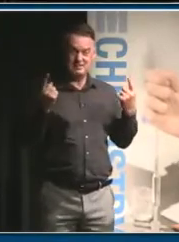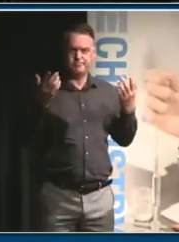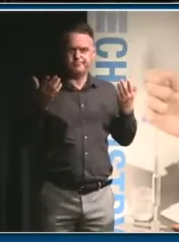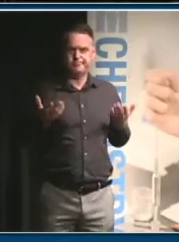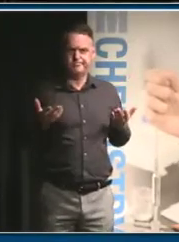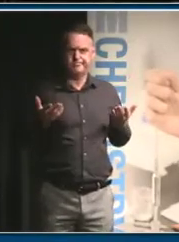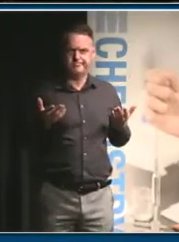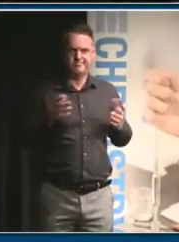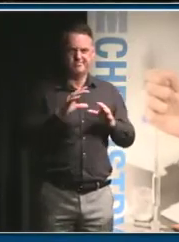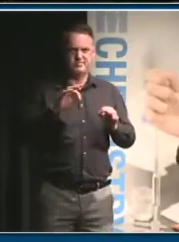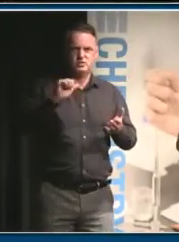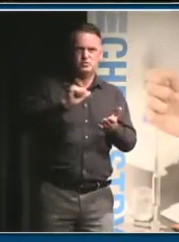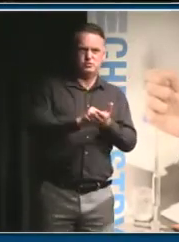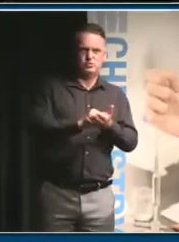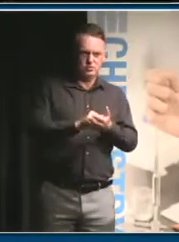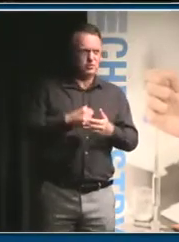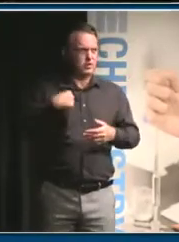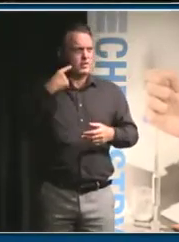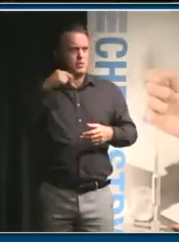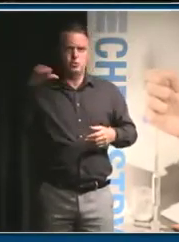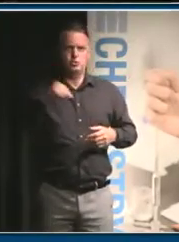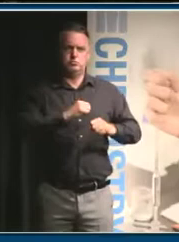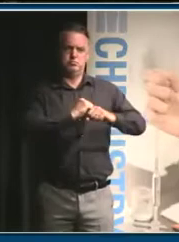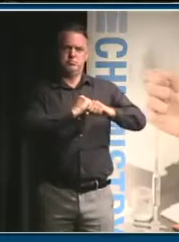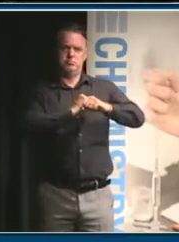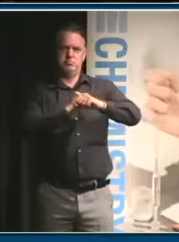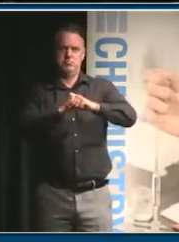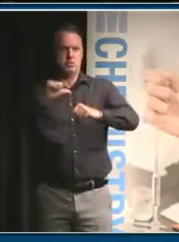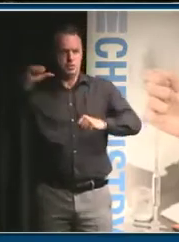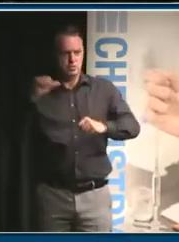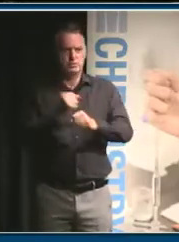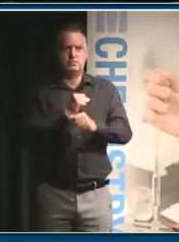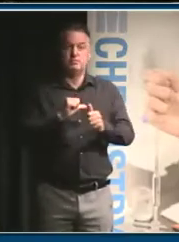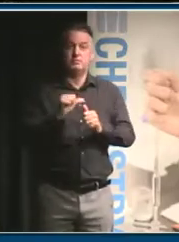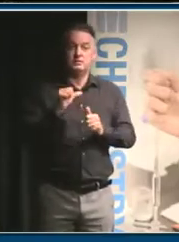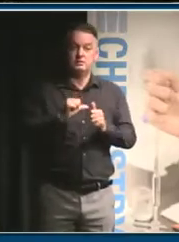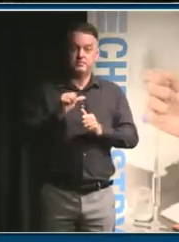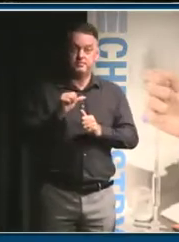to even your mission? Shouldn't we promote things that are good? So hold that thought.